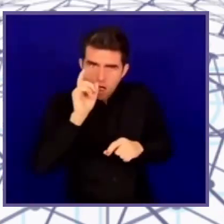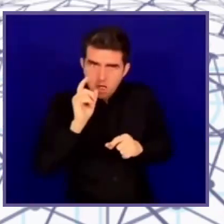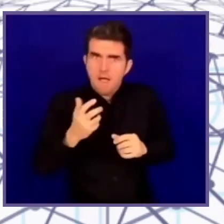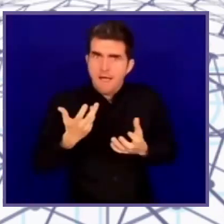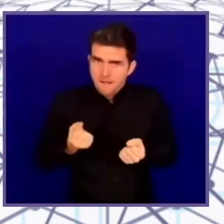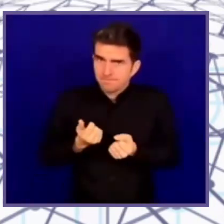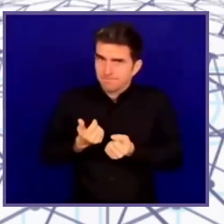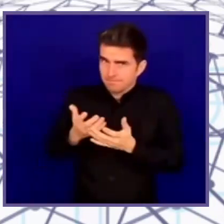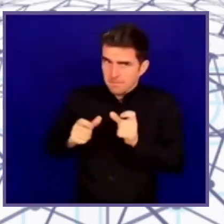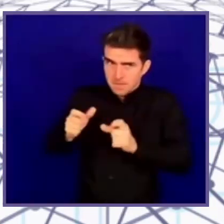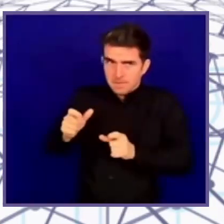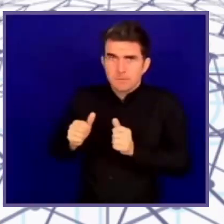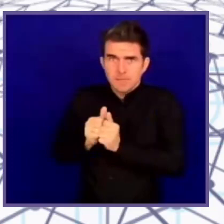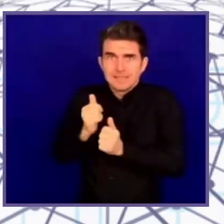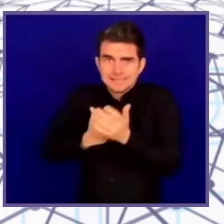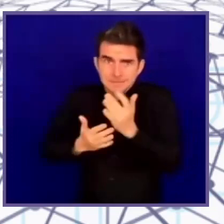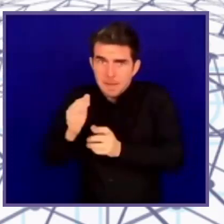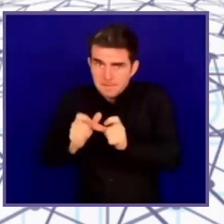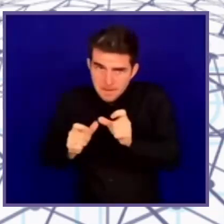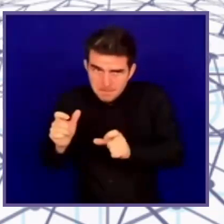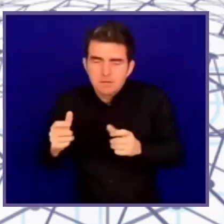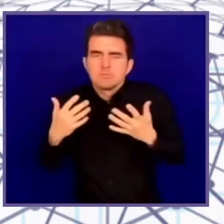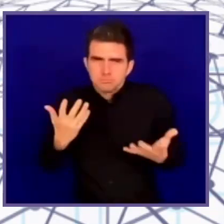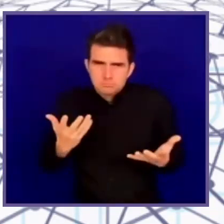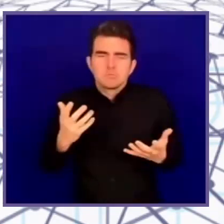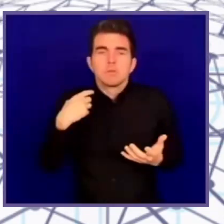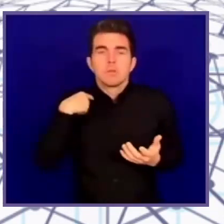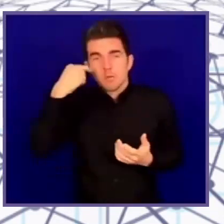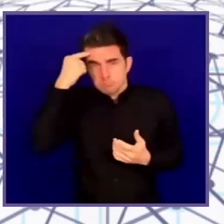Yesterday Pete mentioned we should expand the conversations around disability beyond